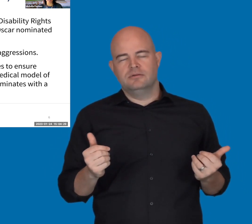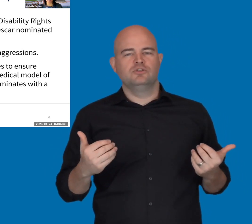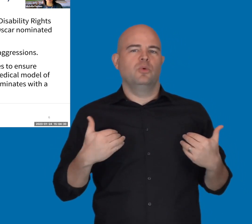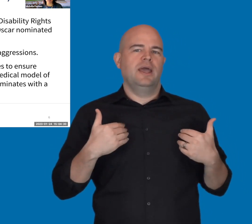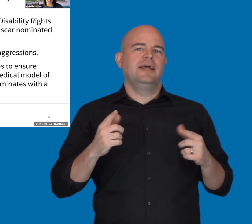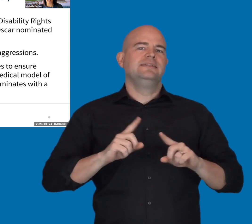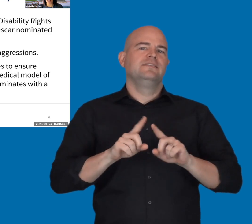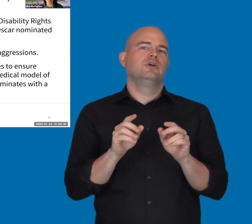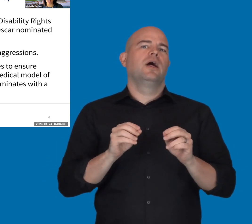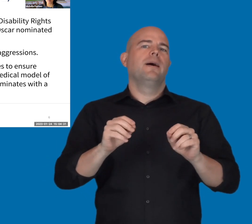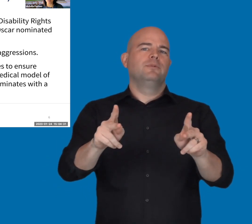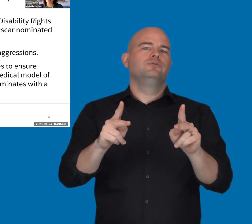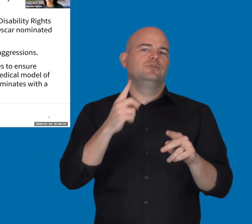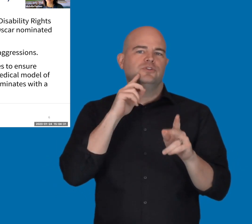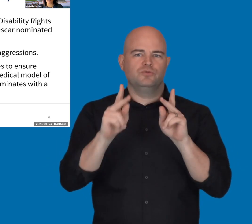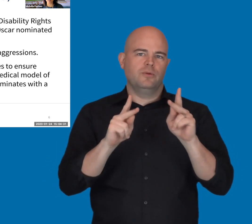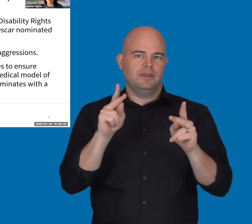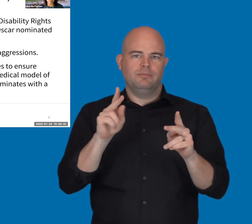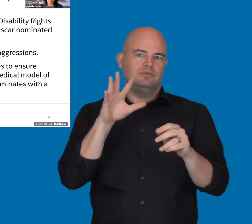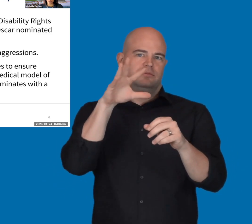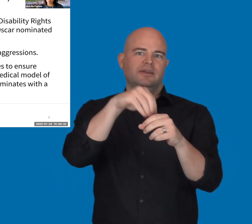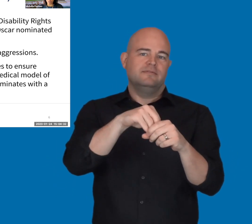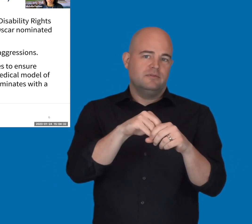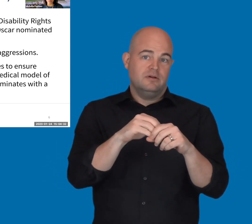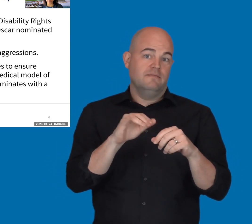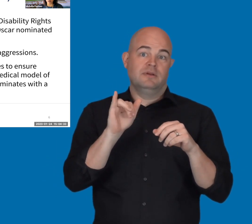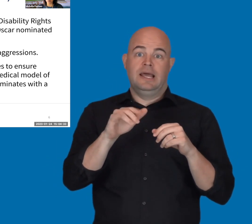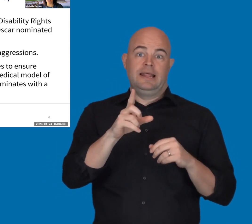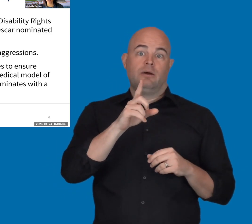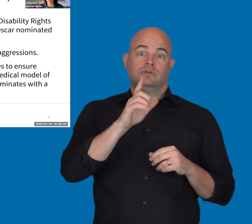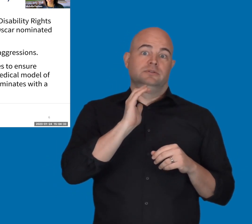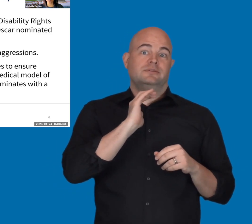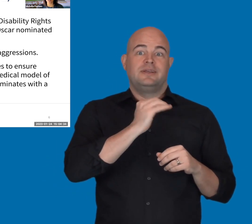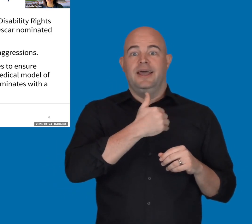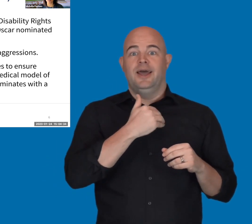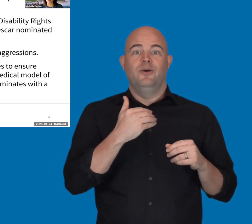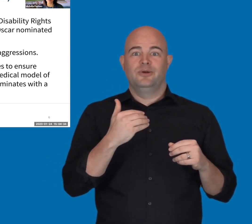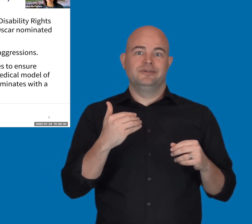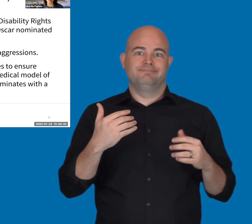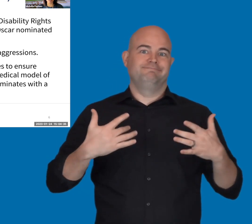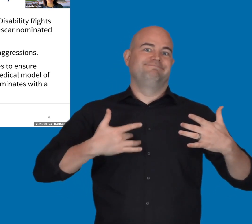Definitely want to tie in that UDL and best practices